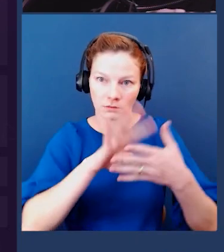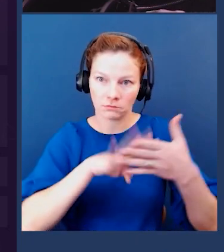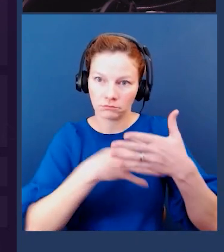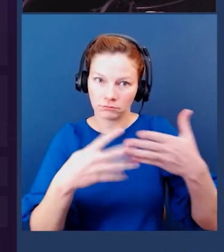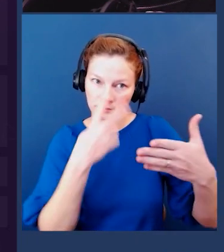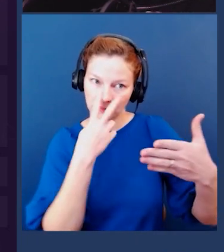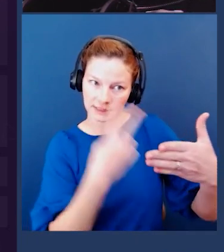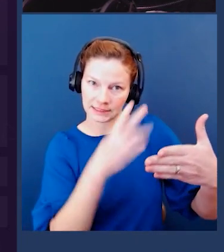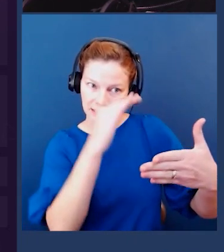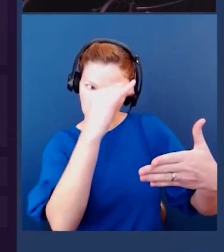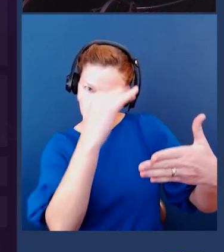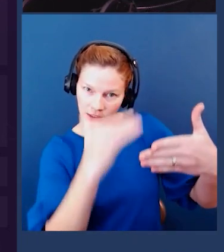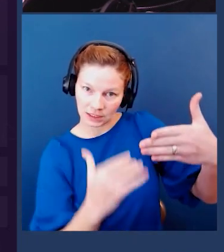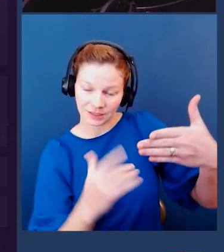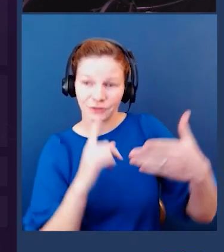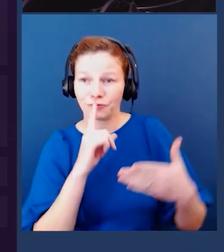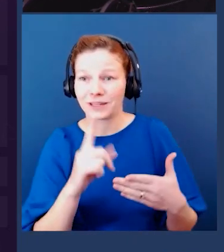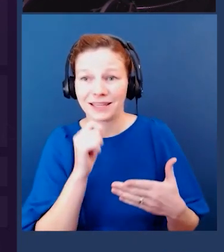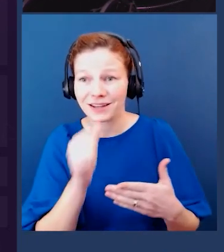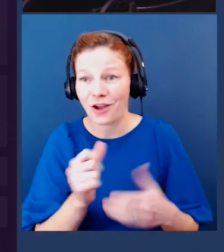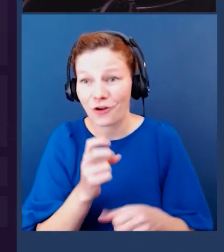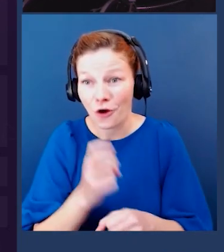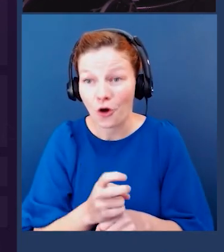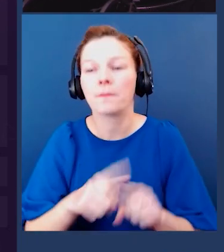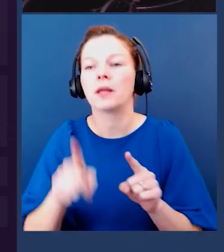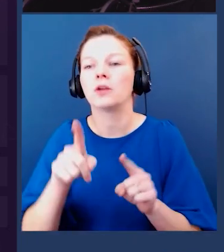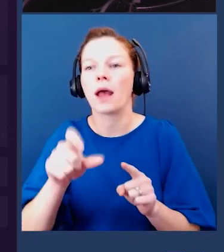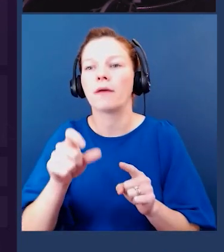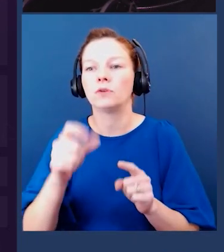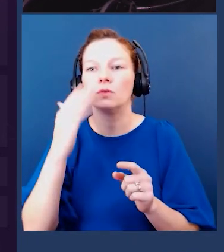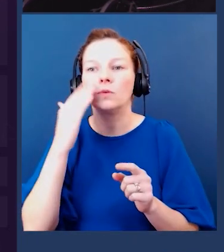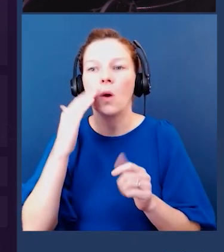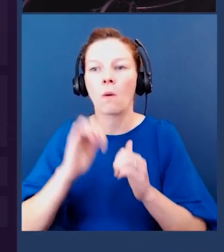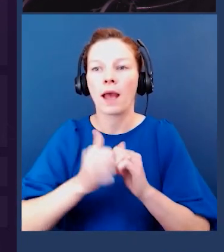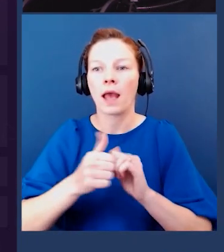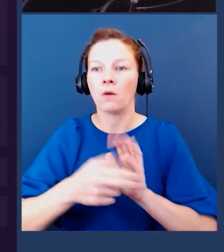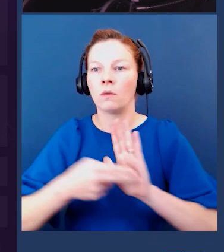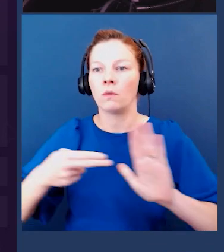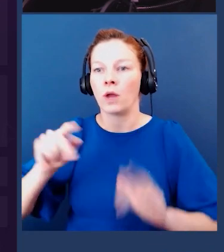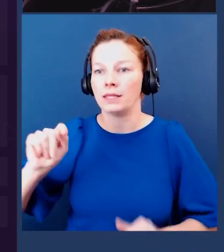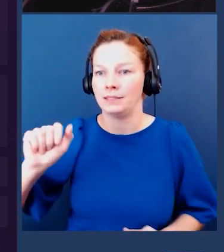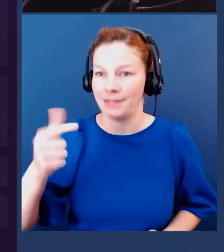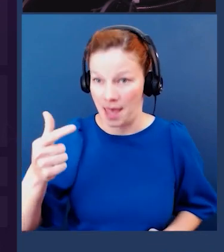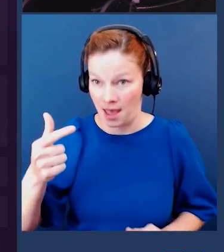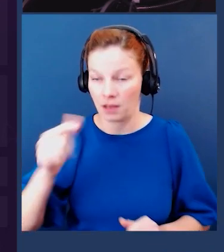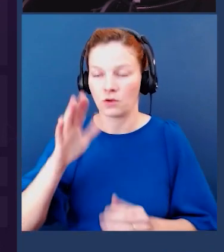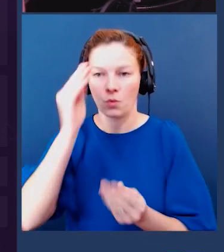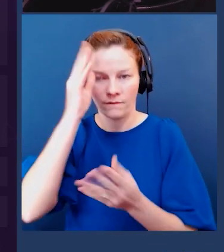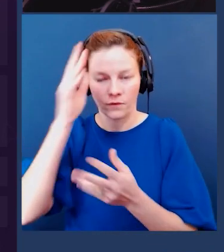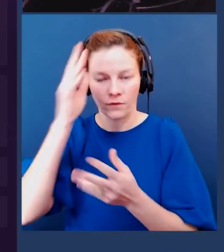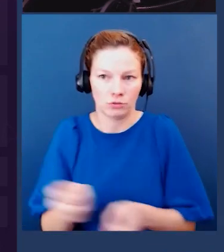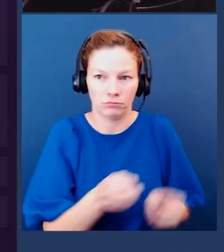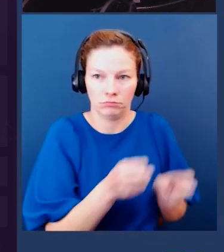I mean, just need to know where to put your information, how to tag it. But you can tag your API, your player, and your inventory